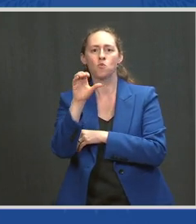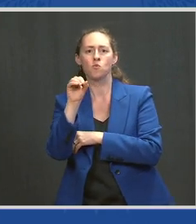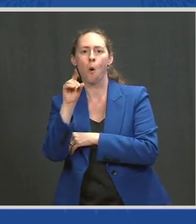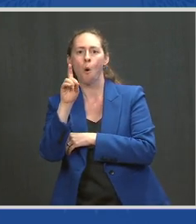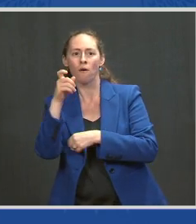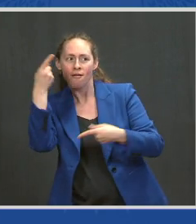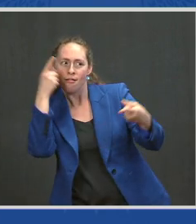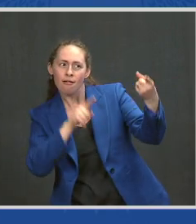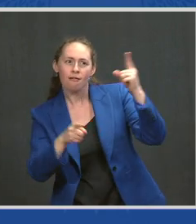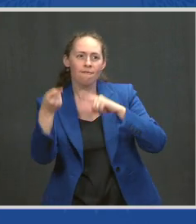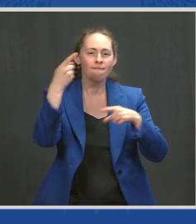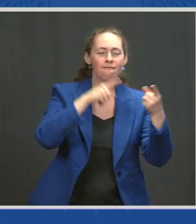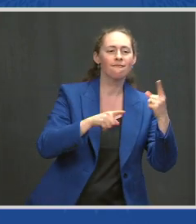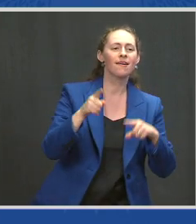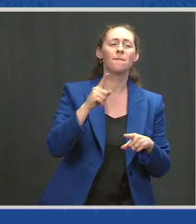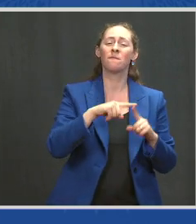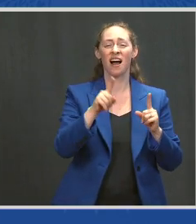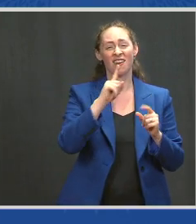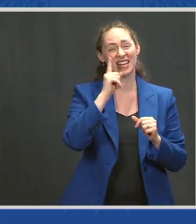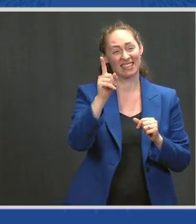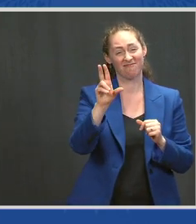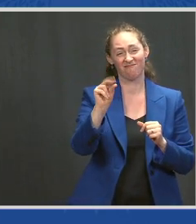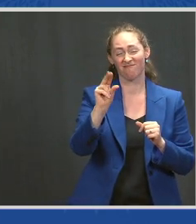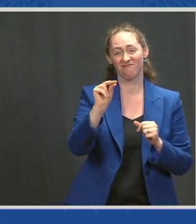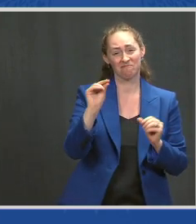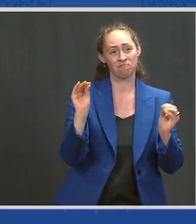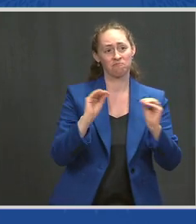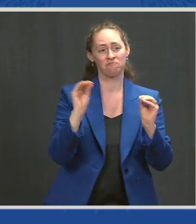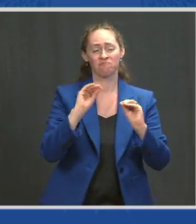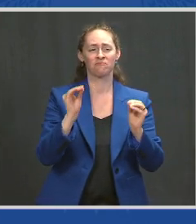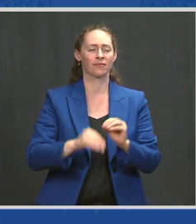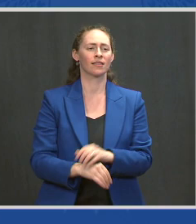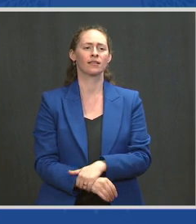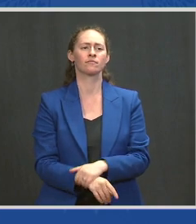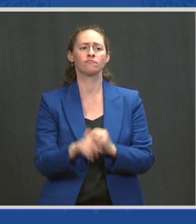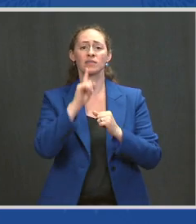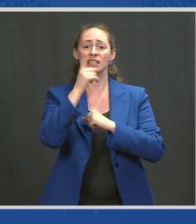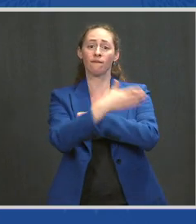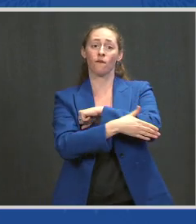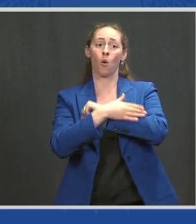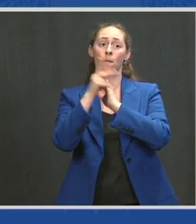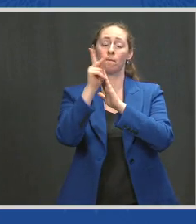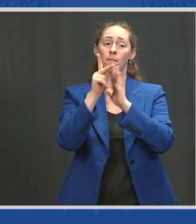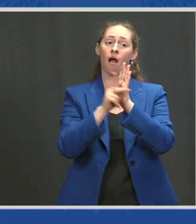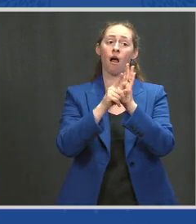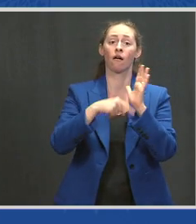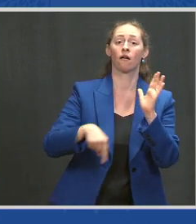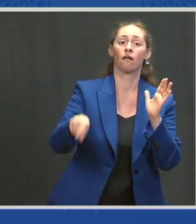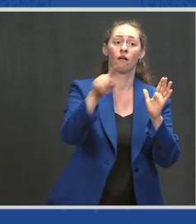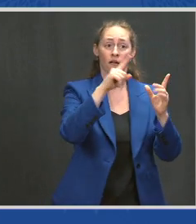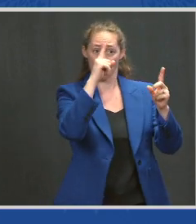Pract- -- all foreign policy is, is a logical extension of personal relationships. It's the way human nature functions.